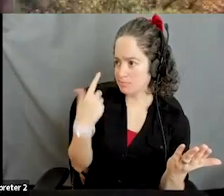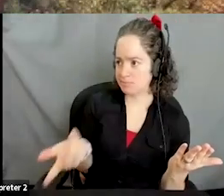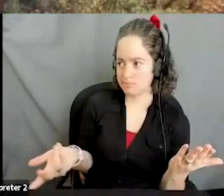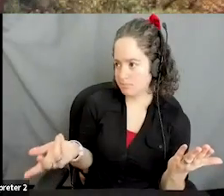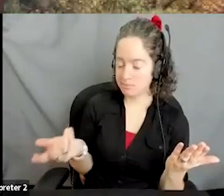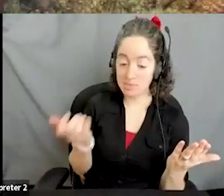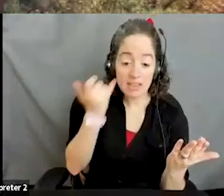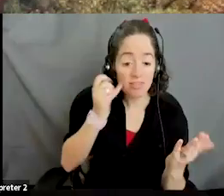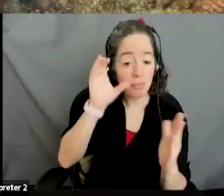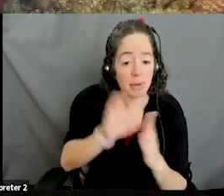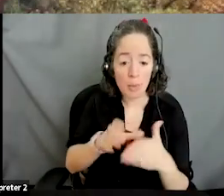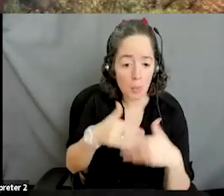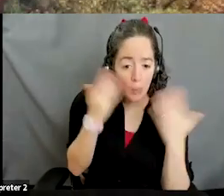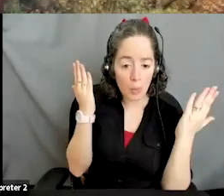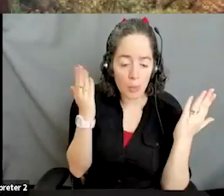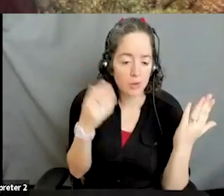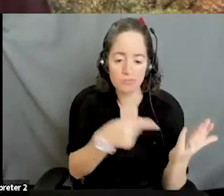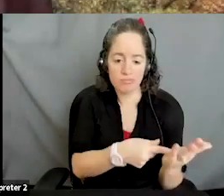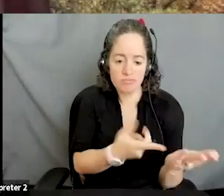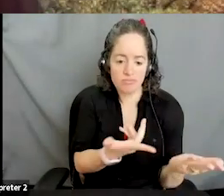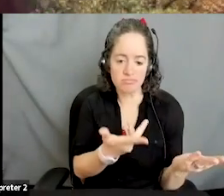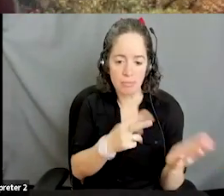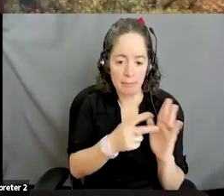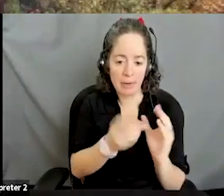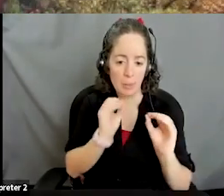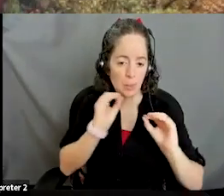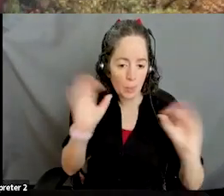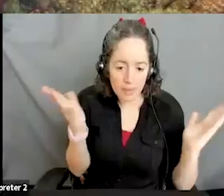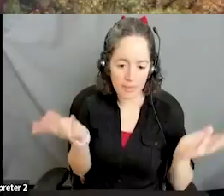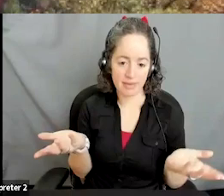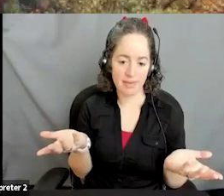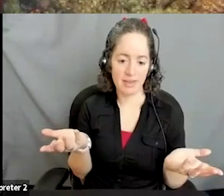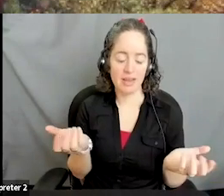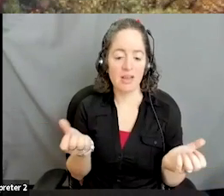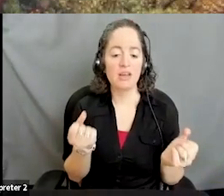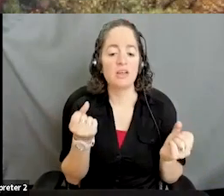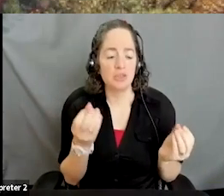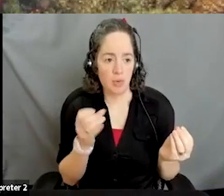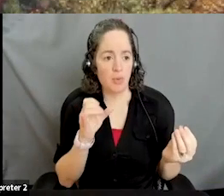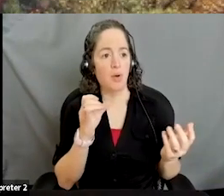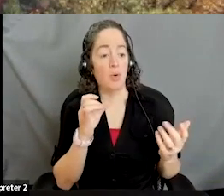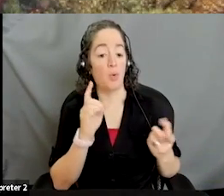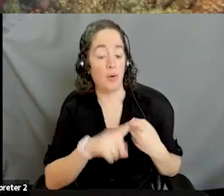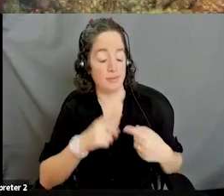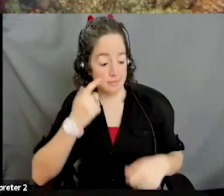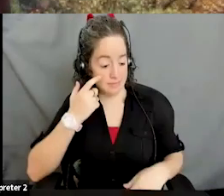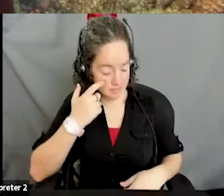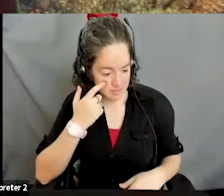that this is not one-on-one what we're talking about here, but it's related.